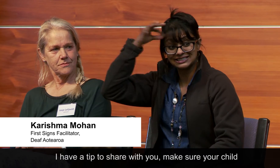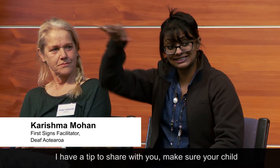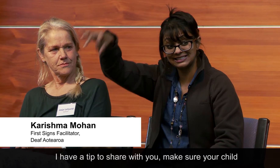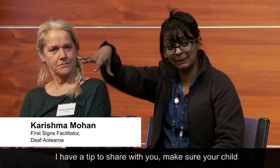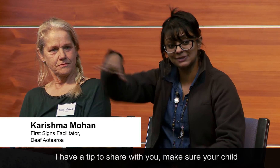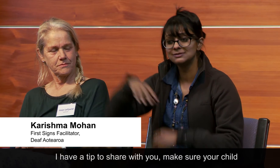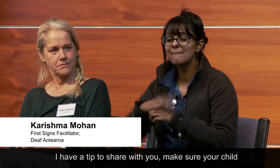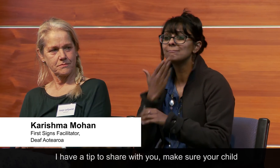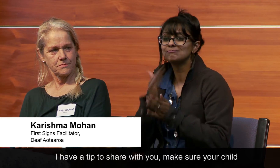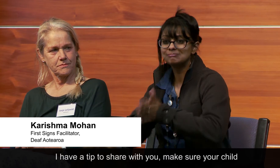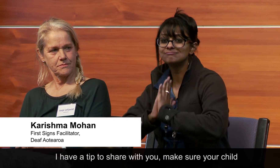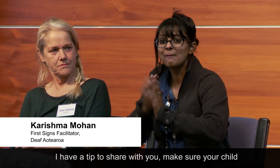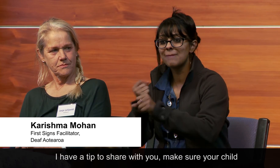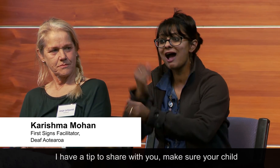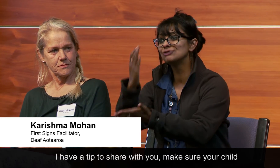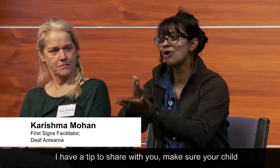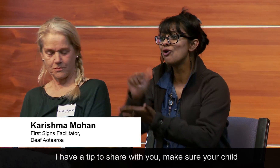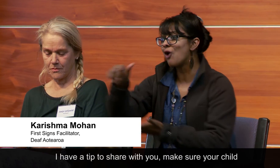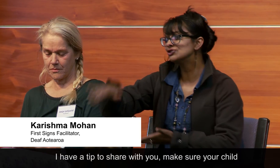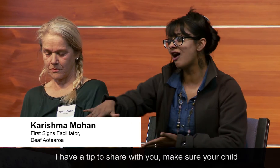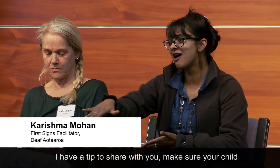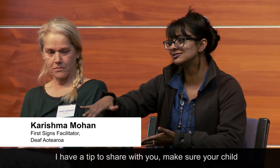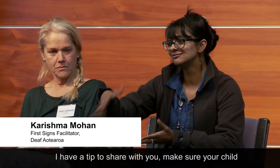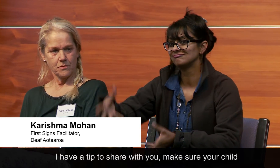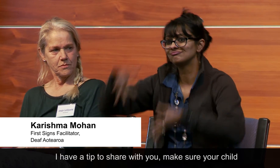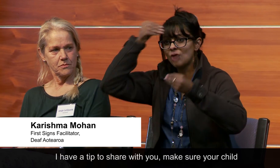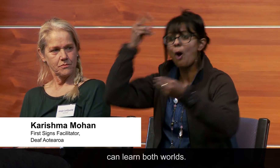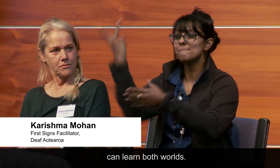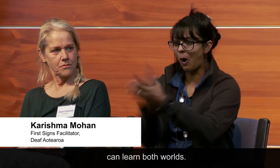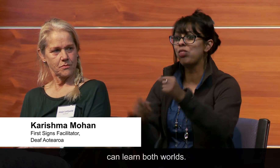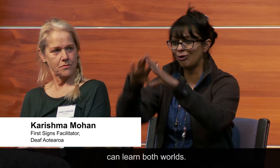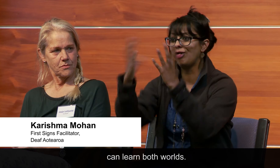Karishma (signing): I have a tip to share with you. Make sure your child can learn both